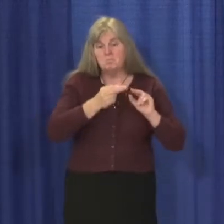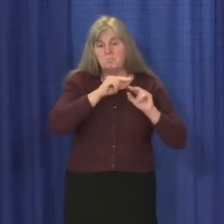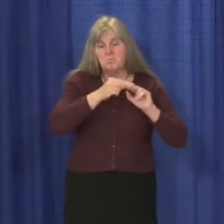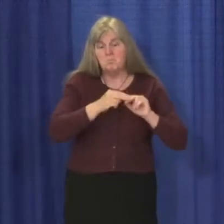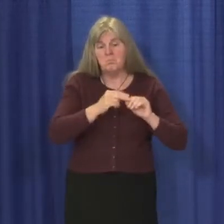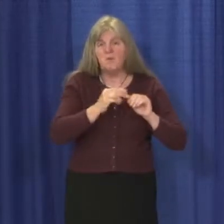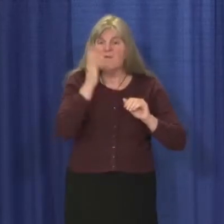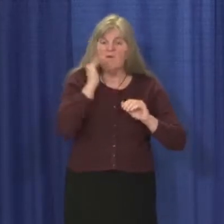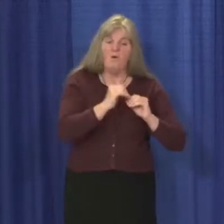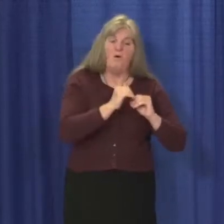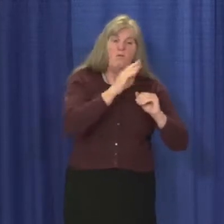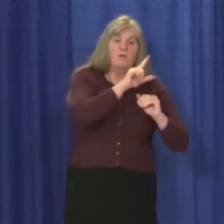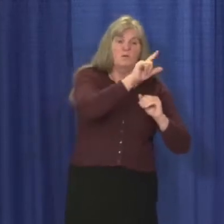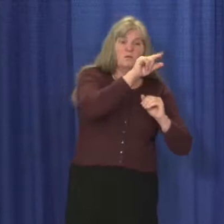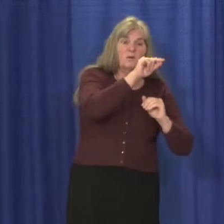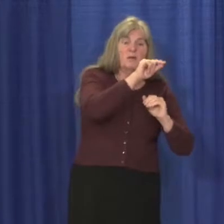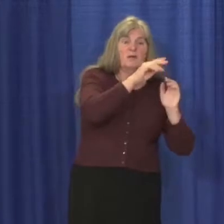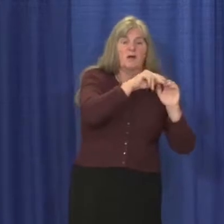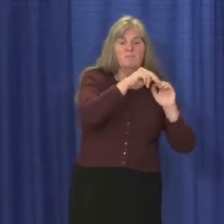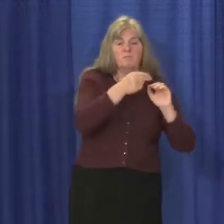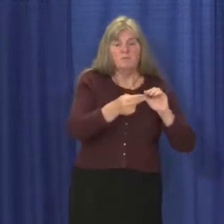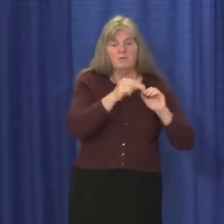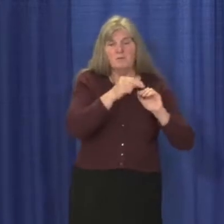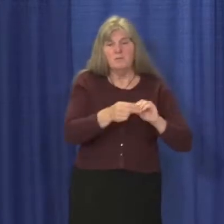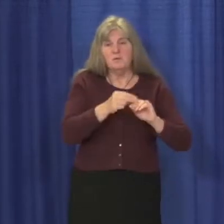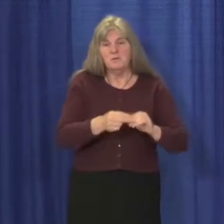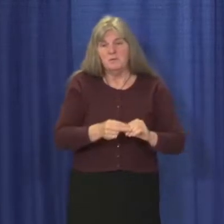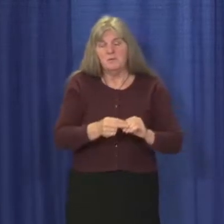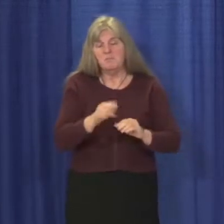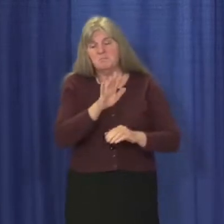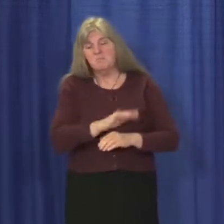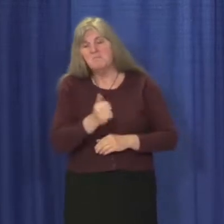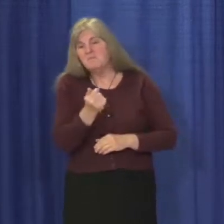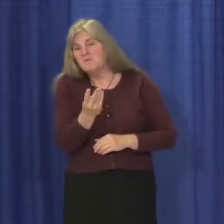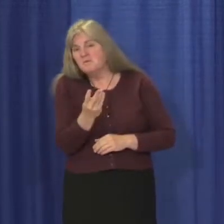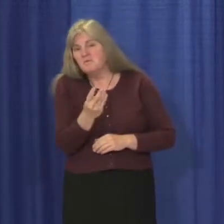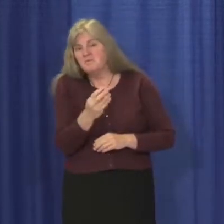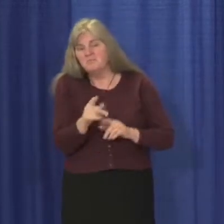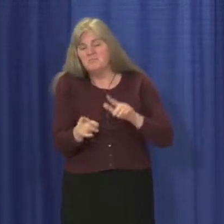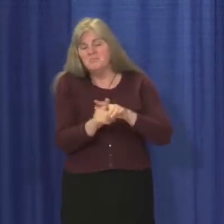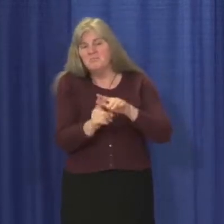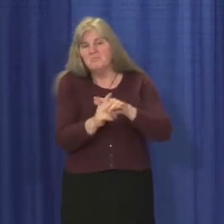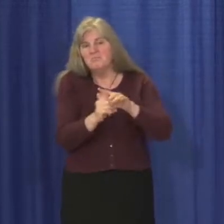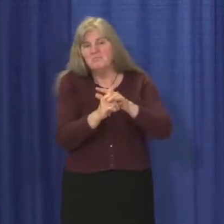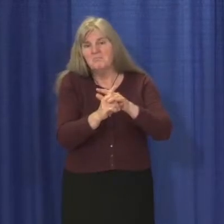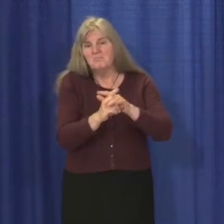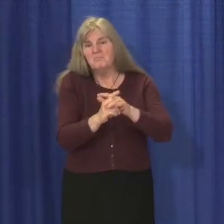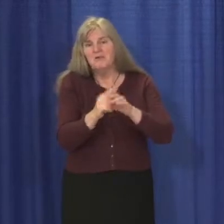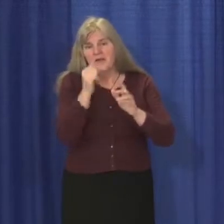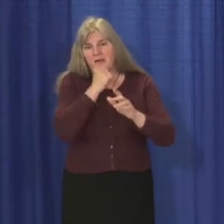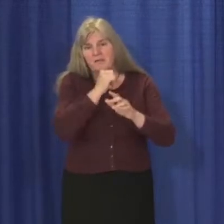high of over 20 today, to now just a few.